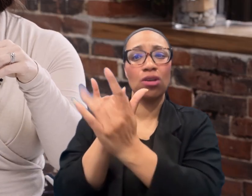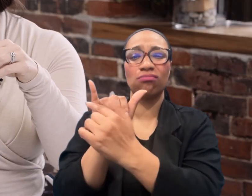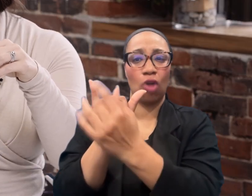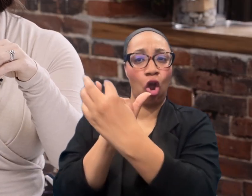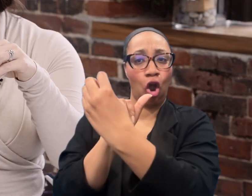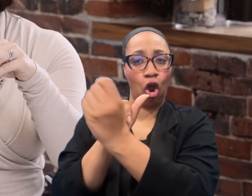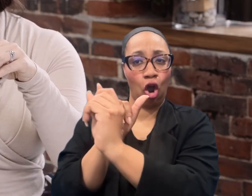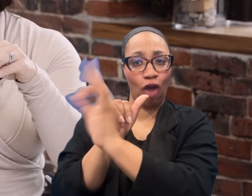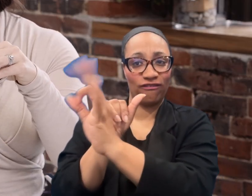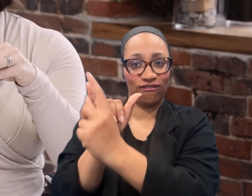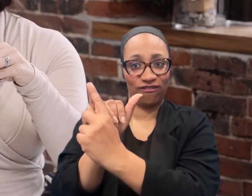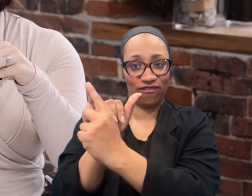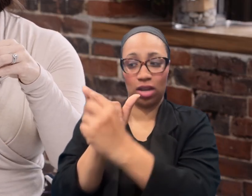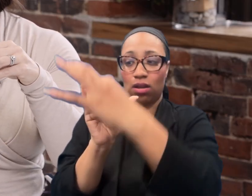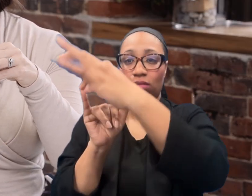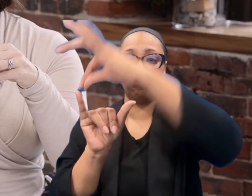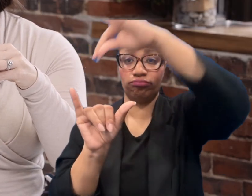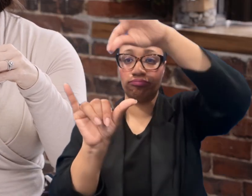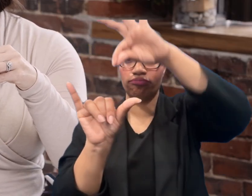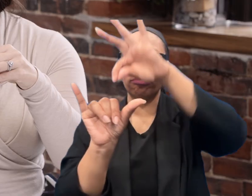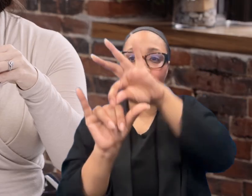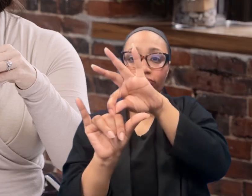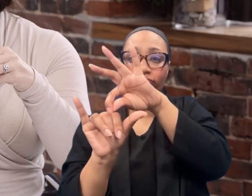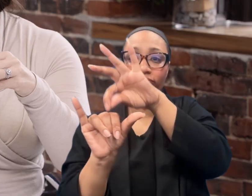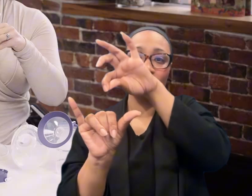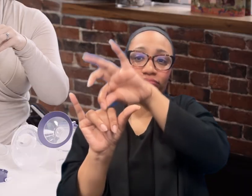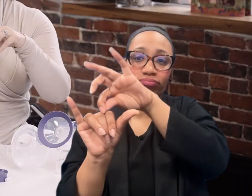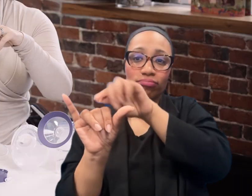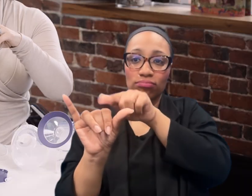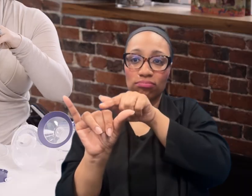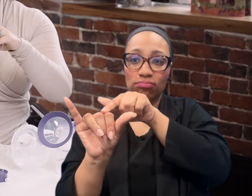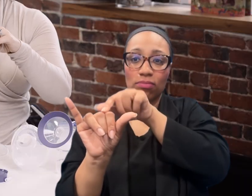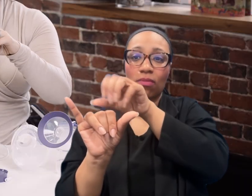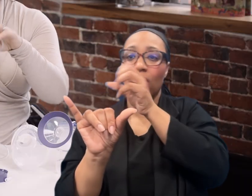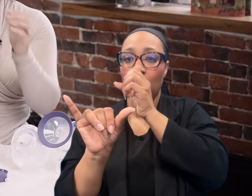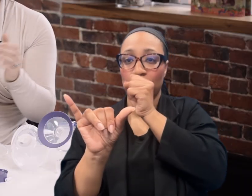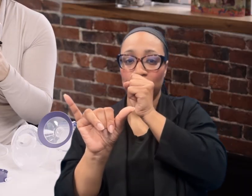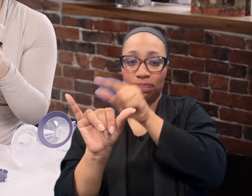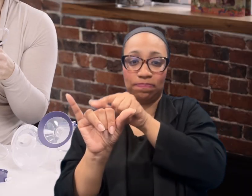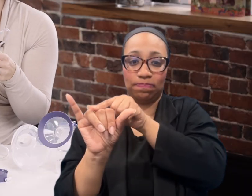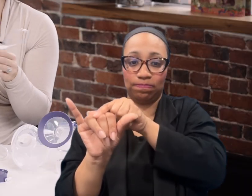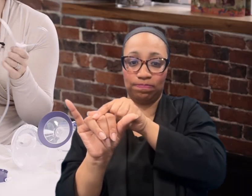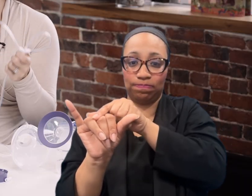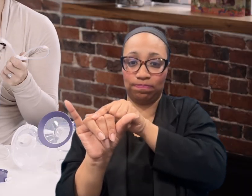the adapter. Place it on top so that no air gets into that tubing because if it does, you won't